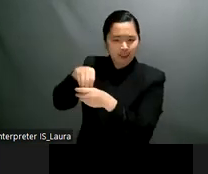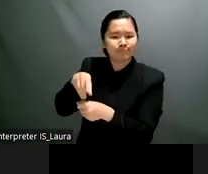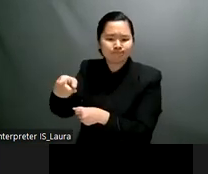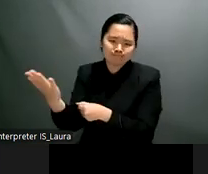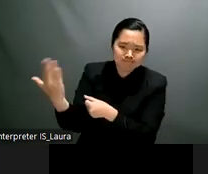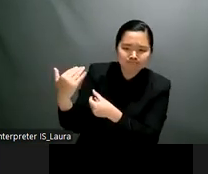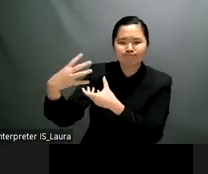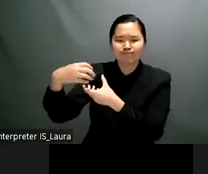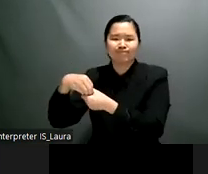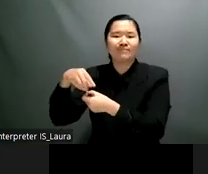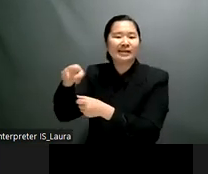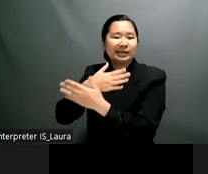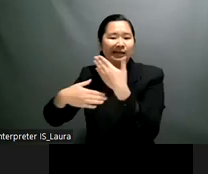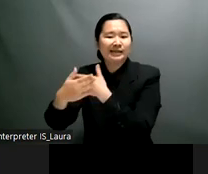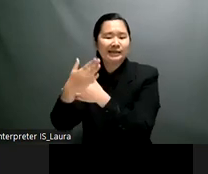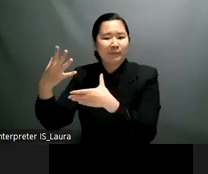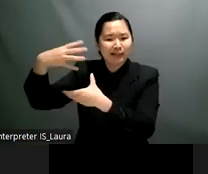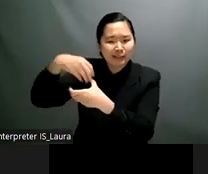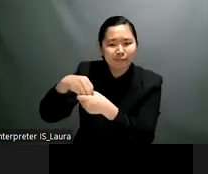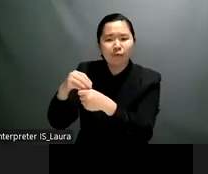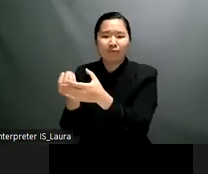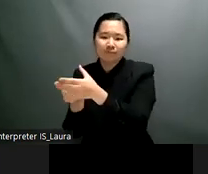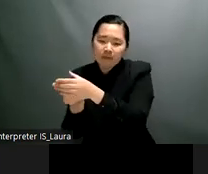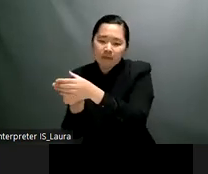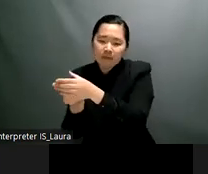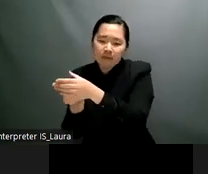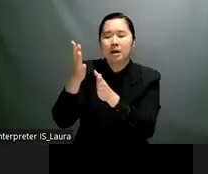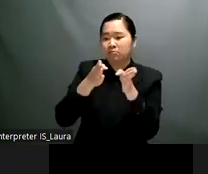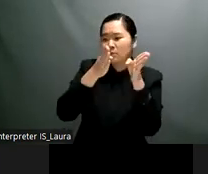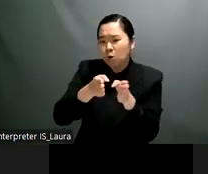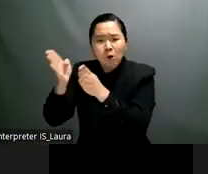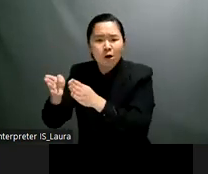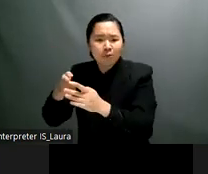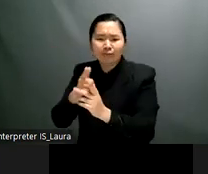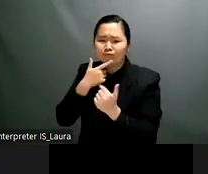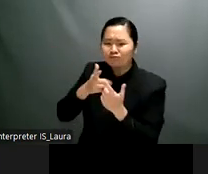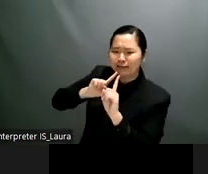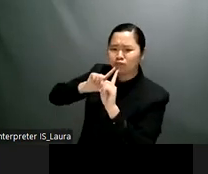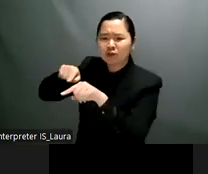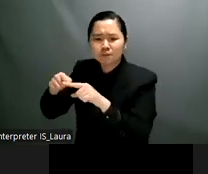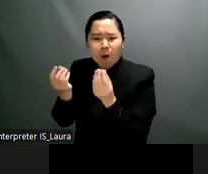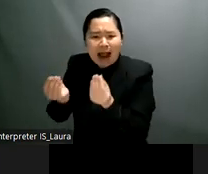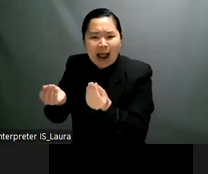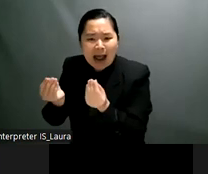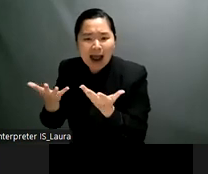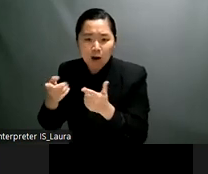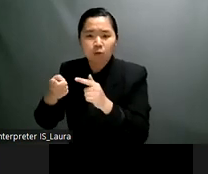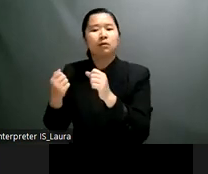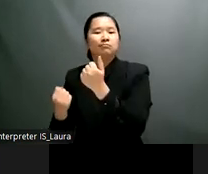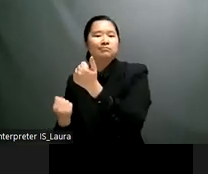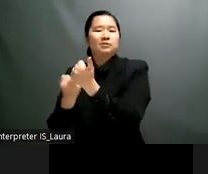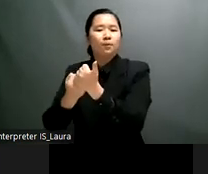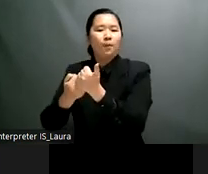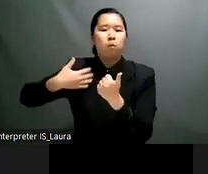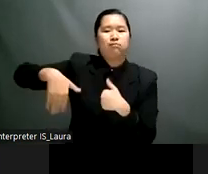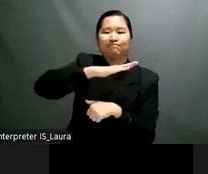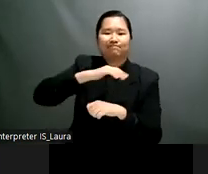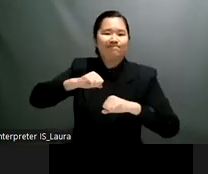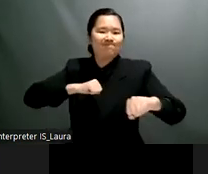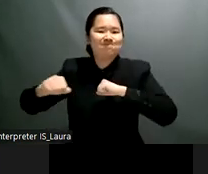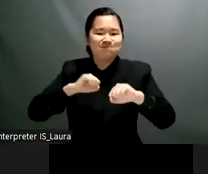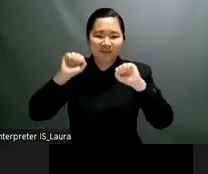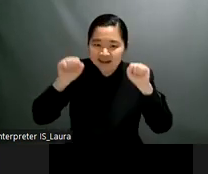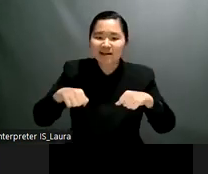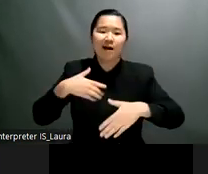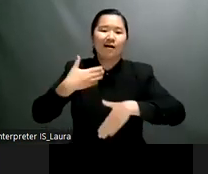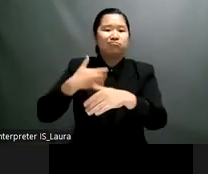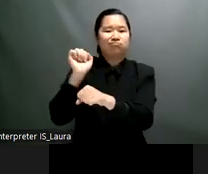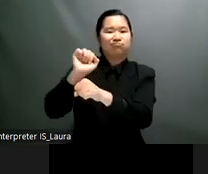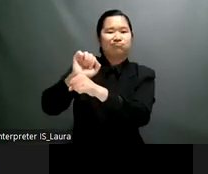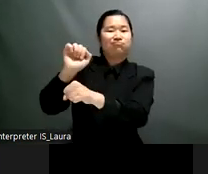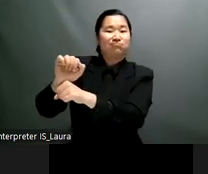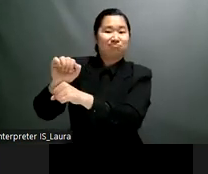under the cipd state parties have a very strong obligation to ensure that efforts for